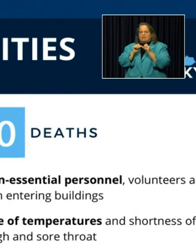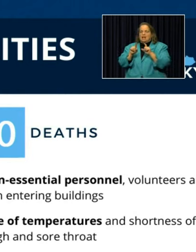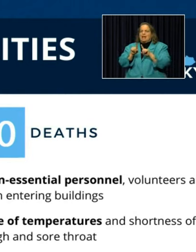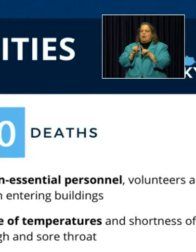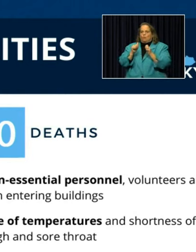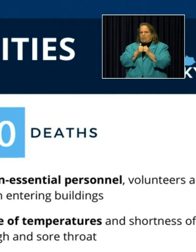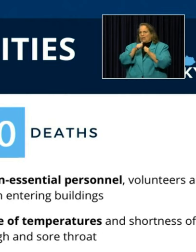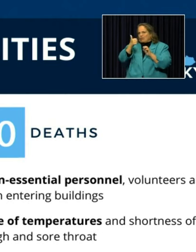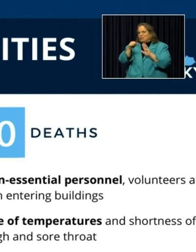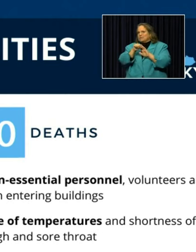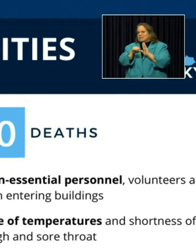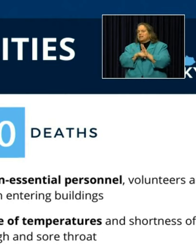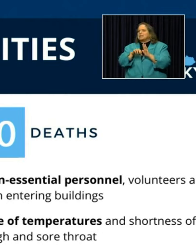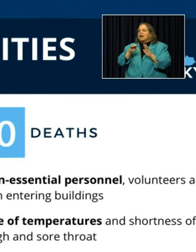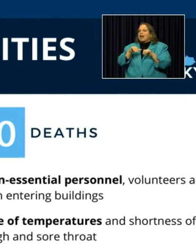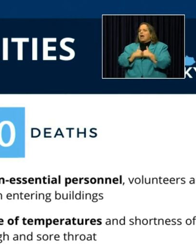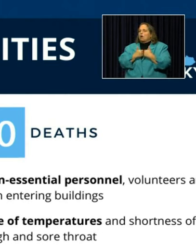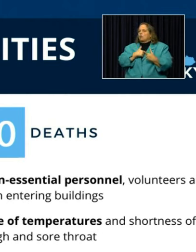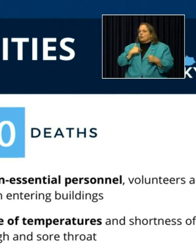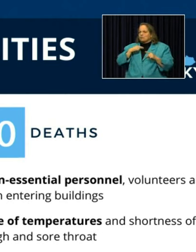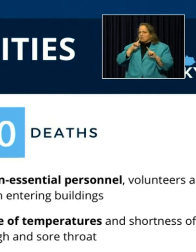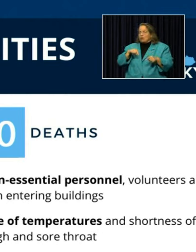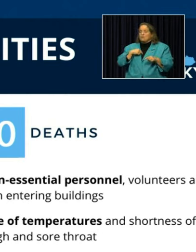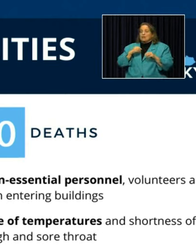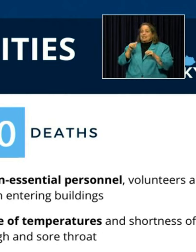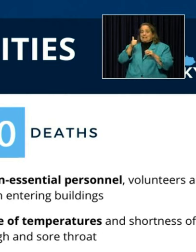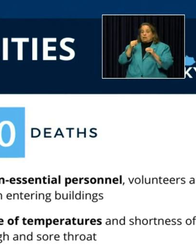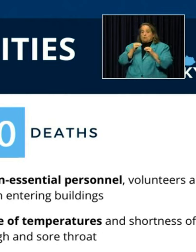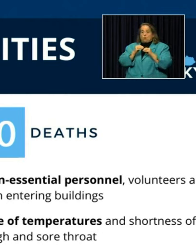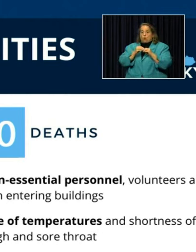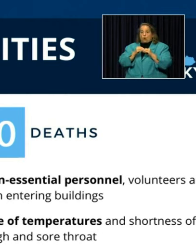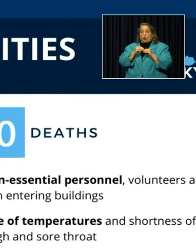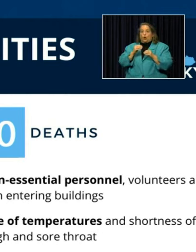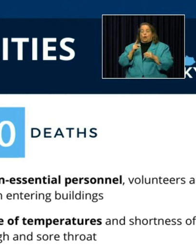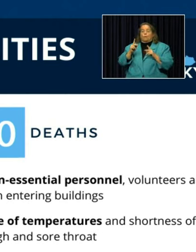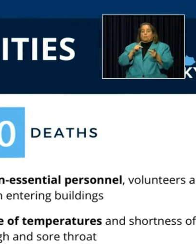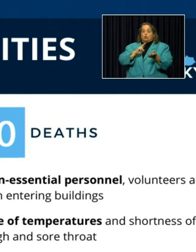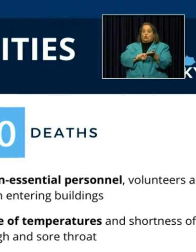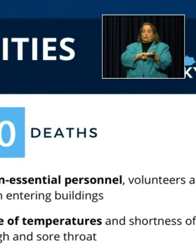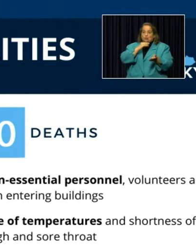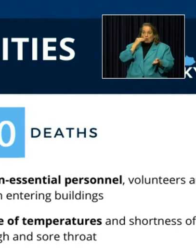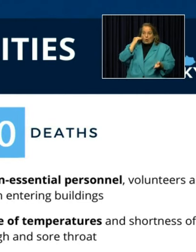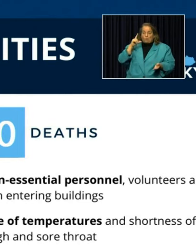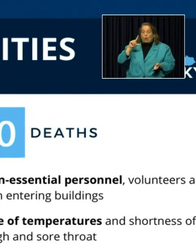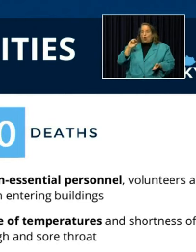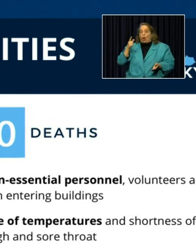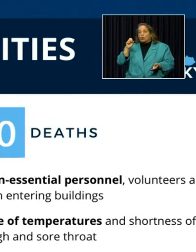100-YEAR-OLD GRANDMOTHER THAT WE SAW TODAY IS HERE NEXT YEAR AS WELL.